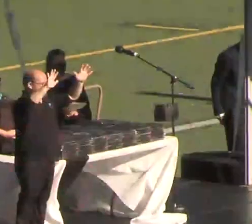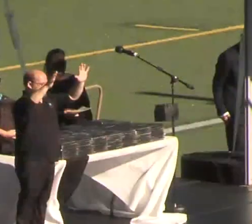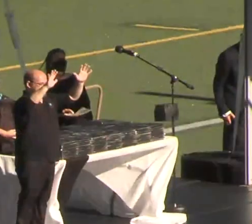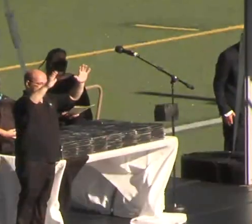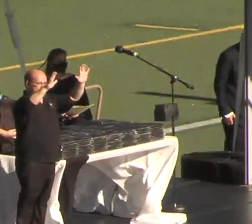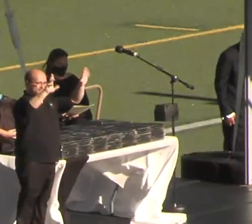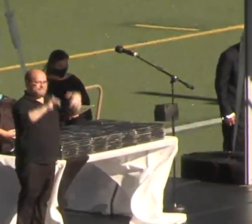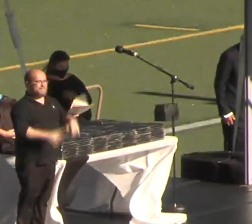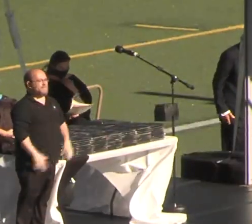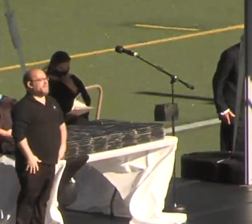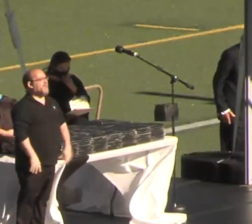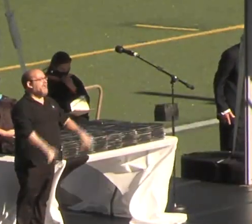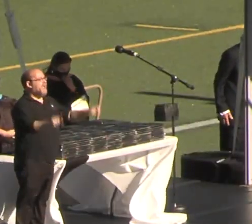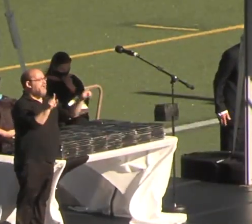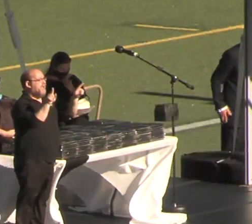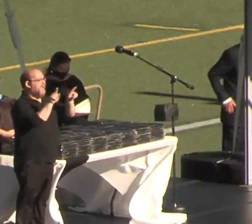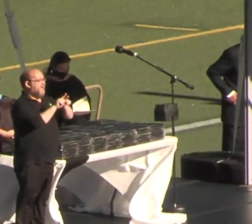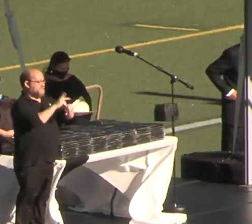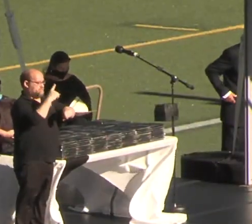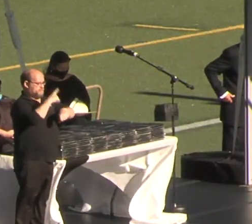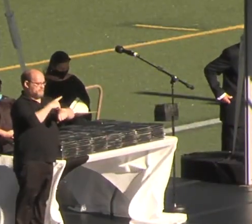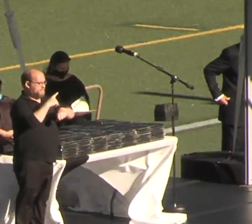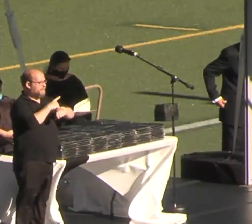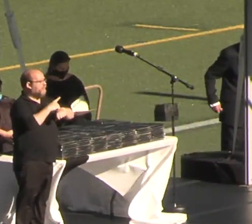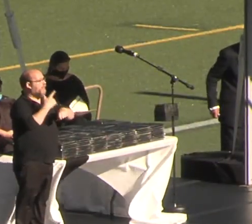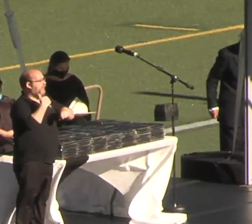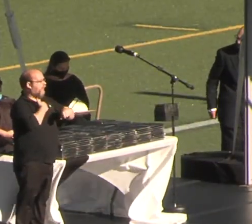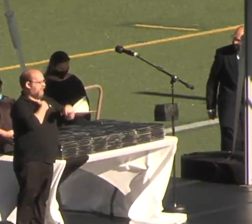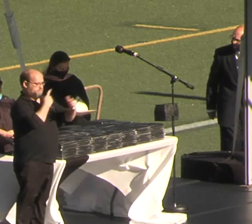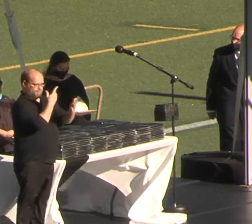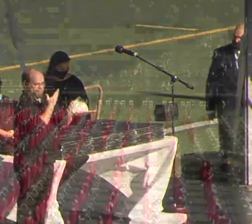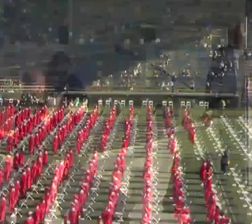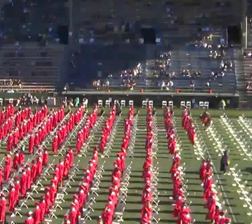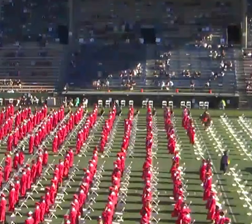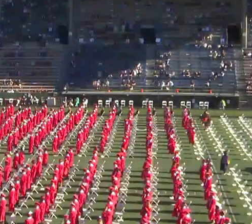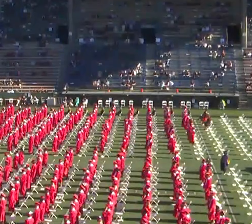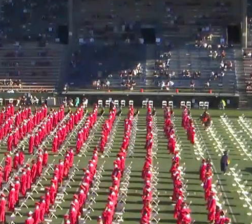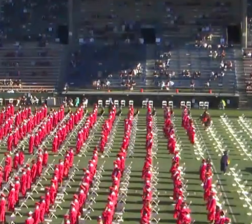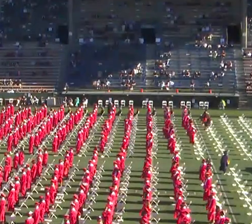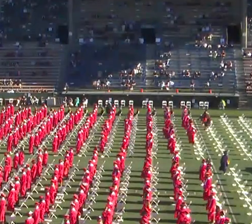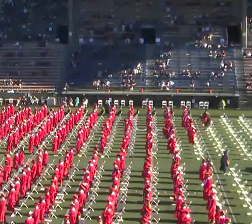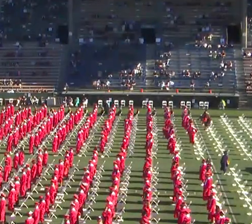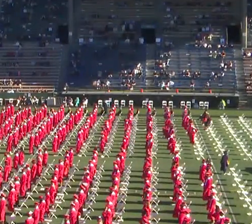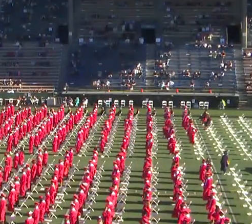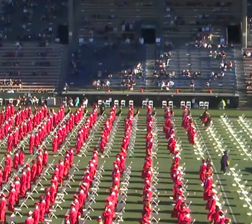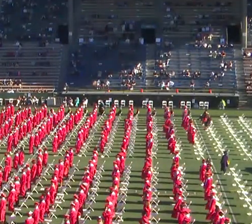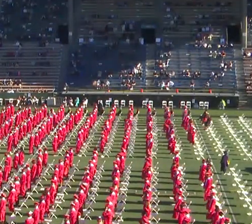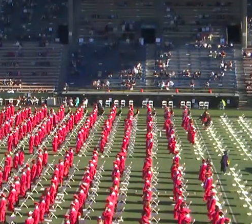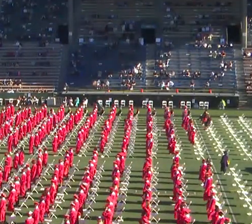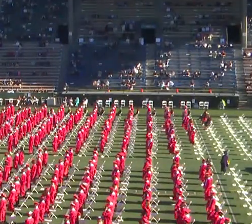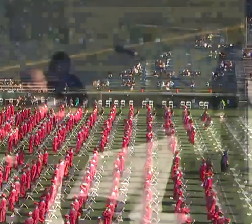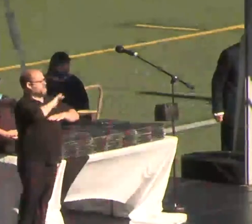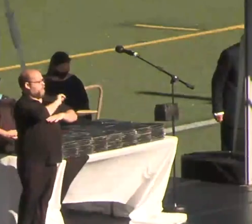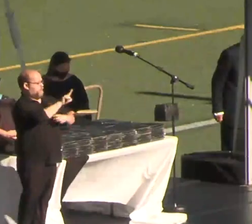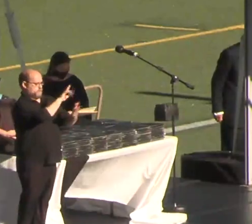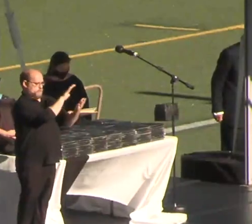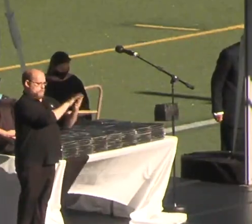As principal I certify that each student standing before you has completed all the school district and state requirements and is eligible